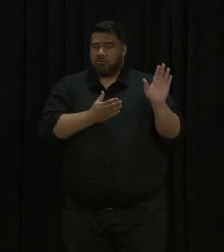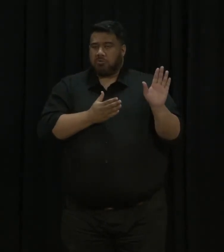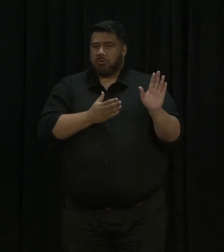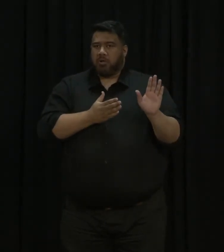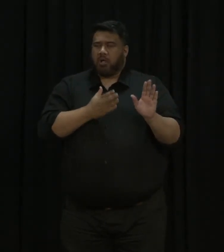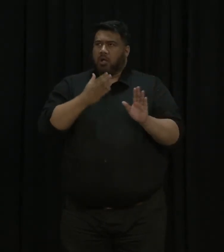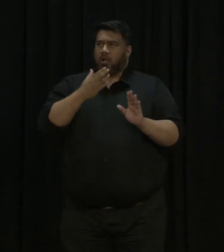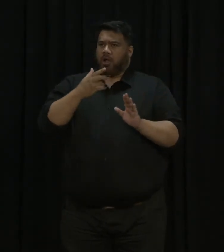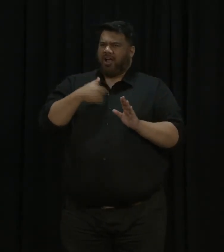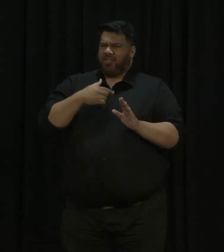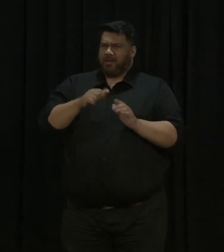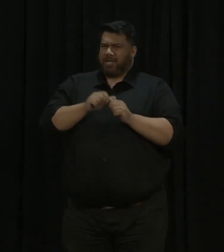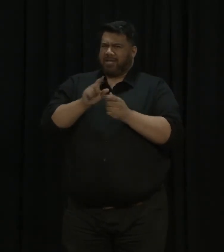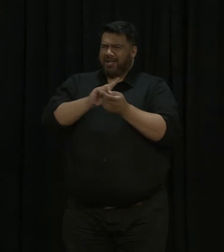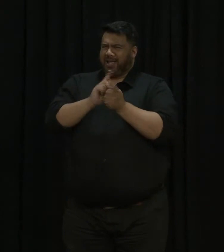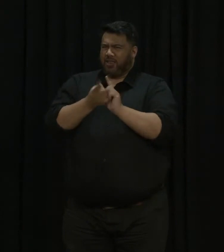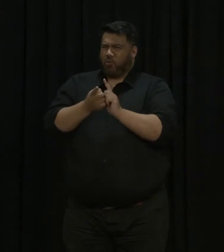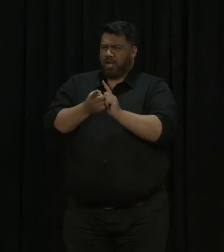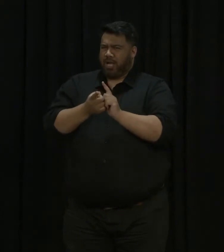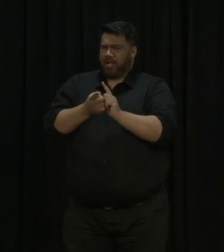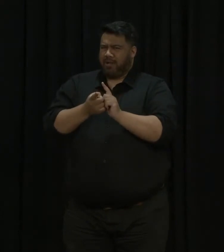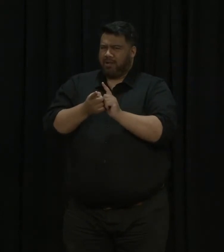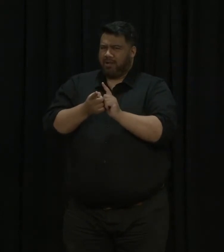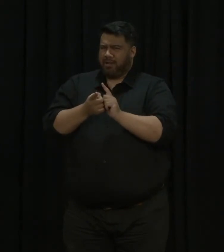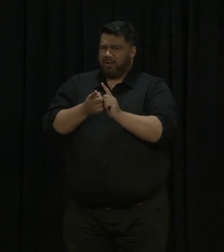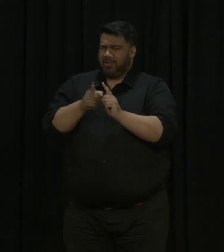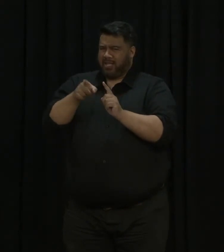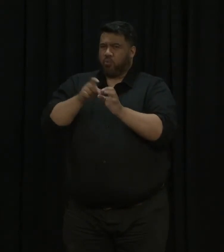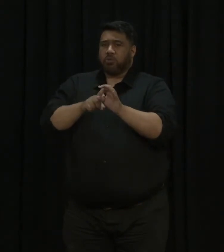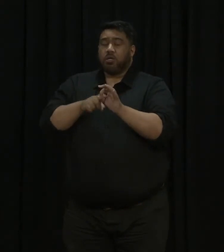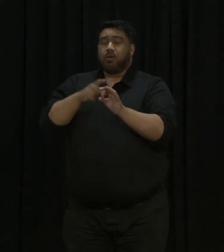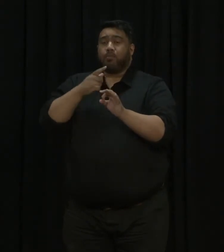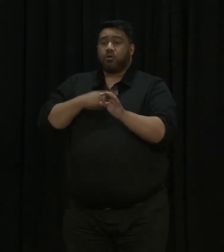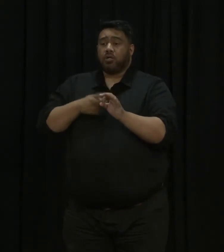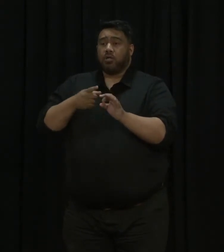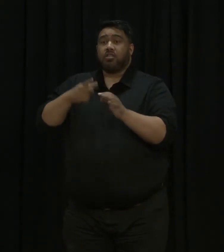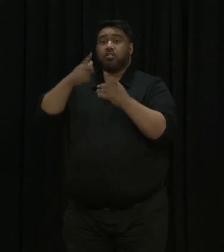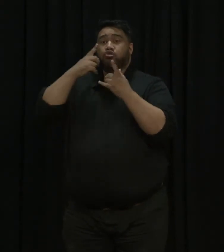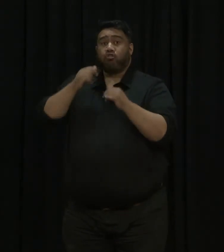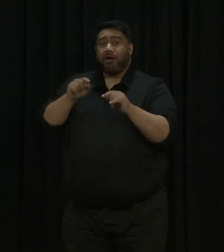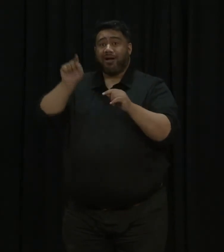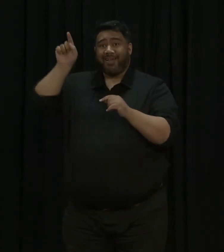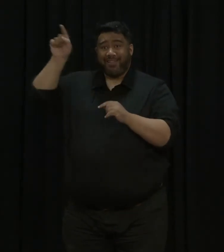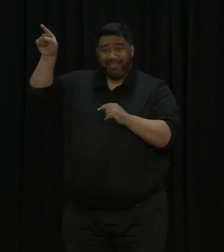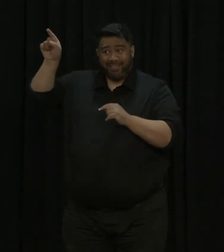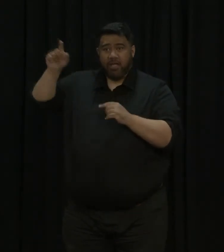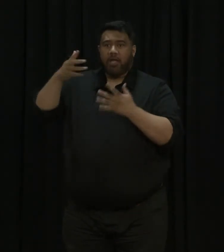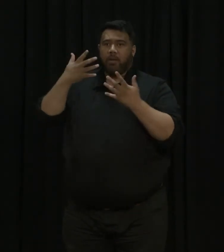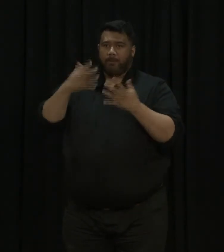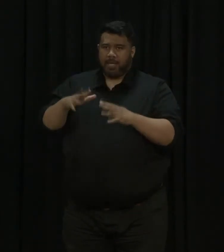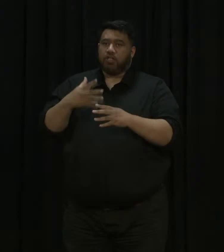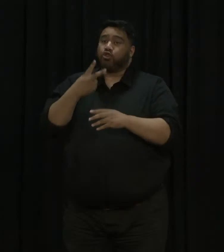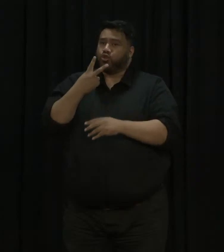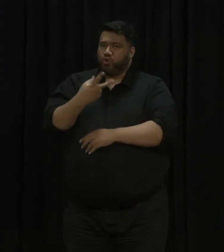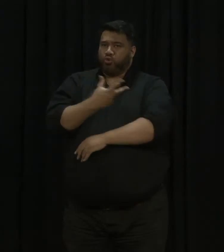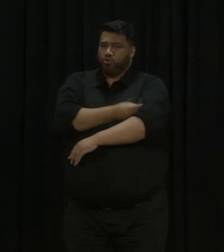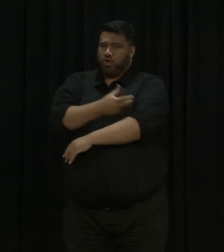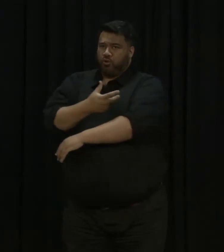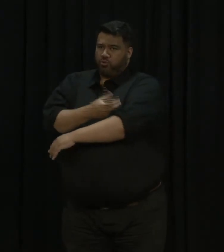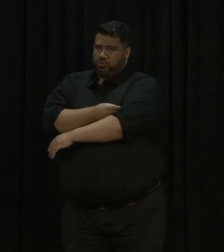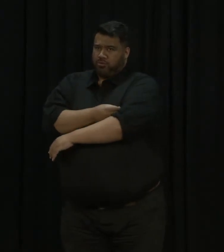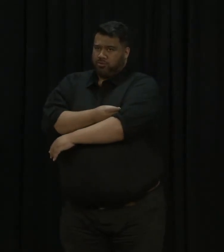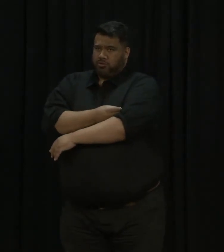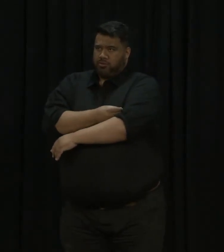gone for a single dose, and in